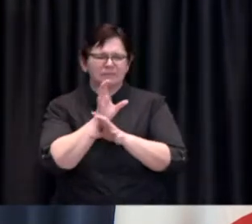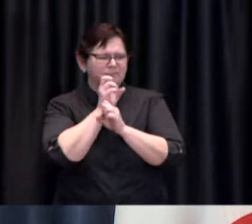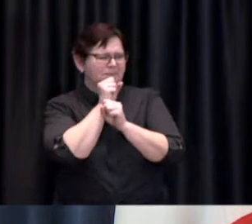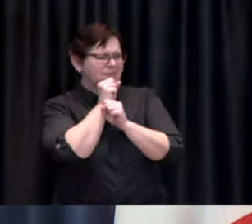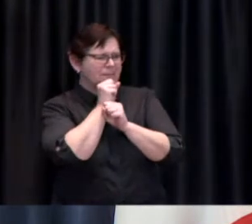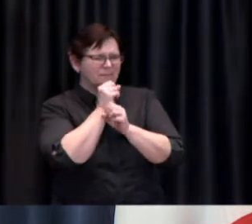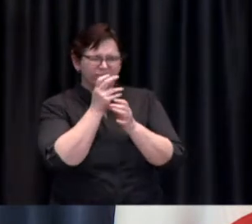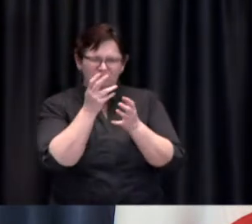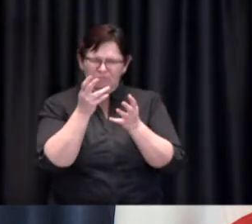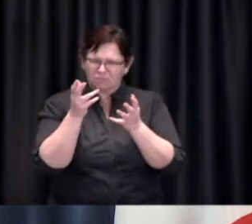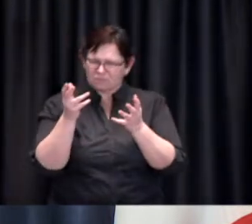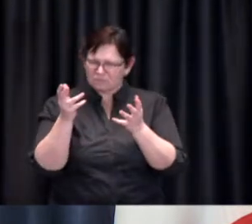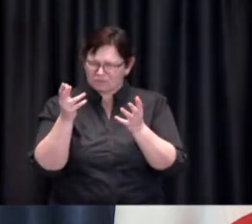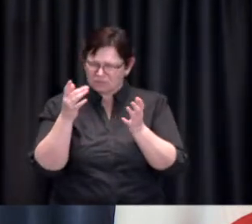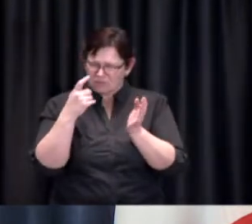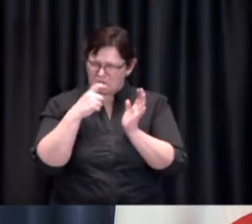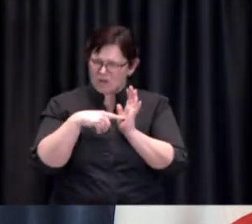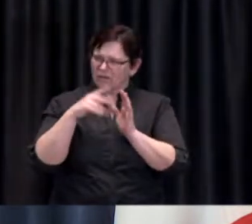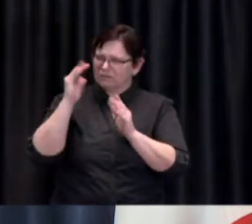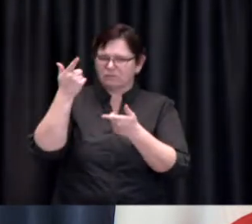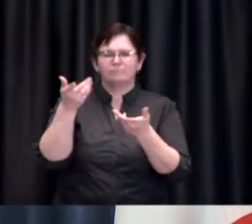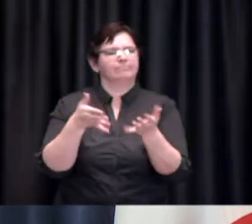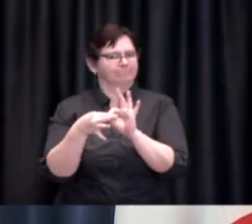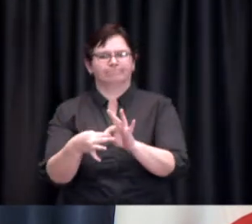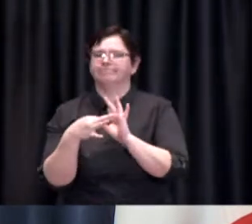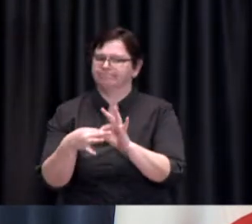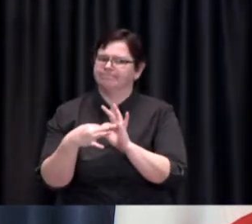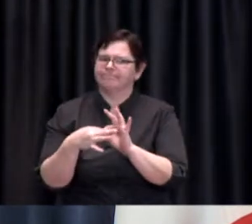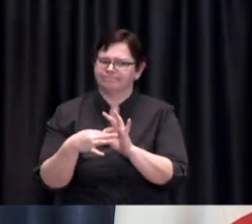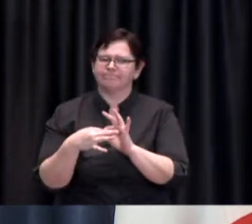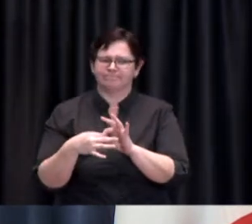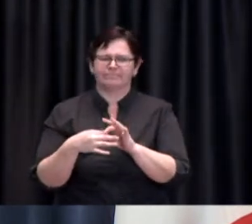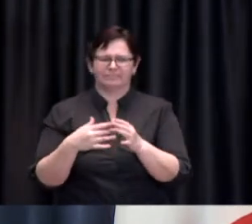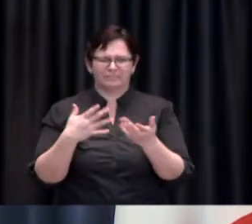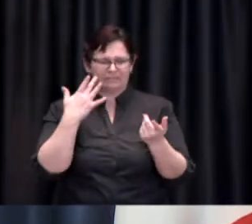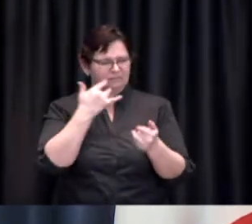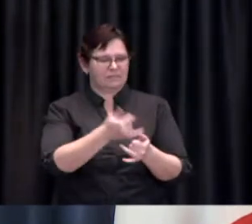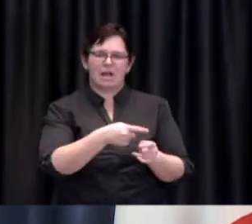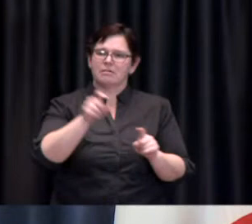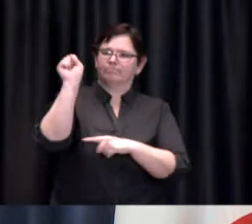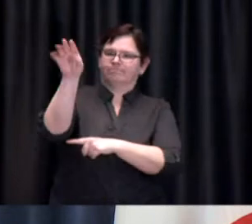cooperation from businesses now that you're naming individual businesses without bricks?